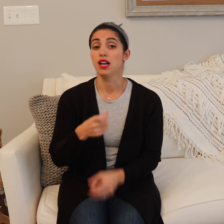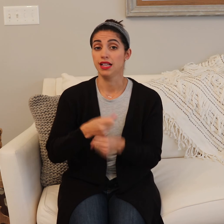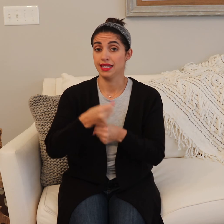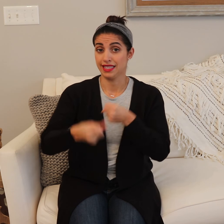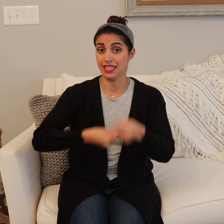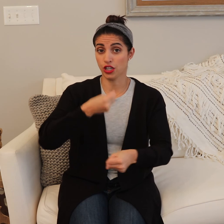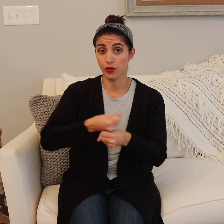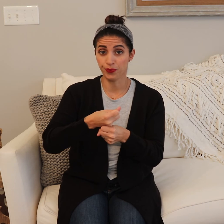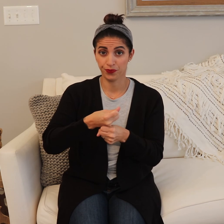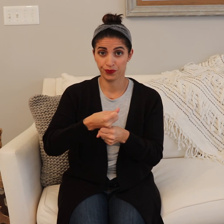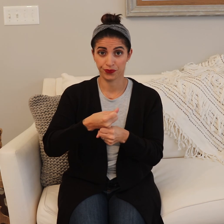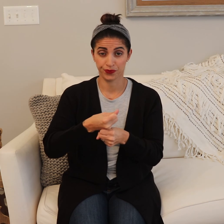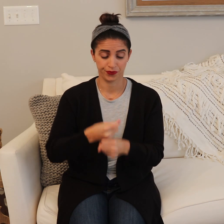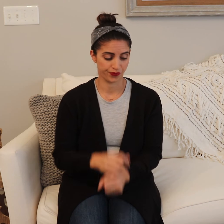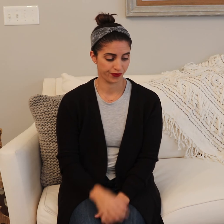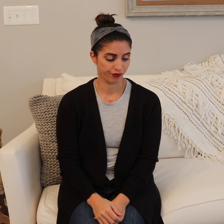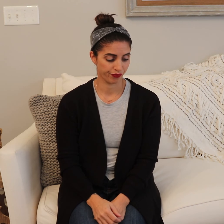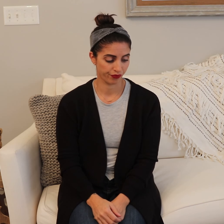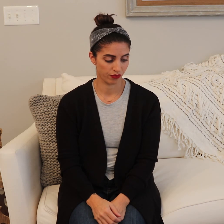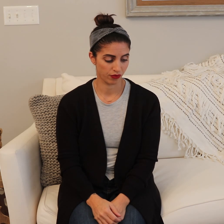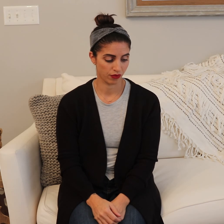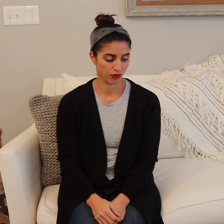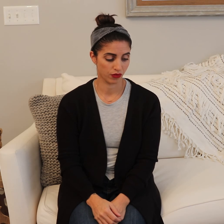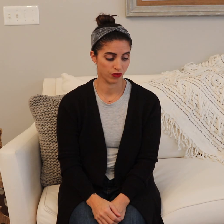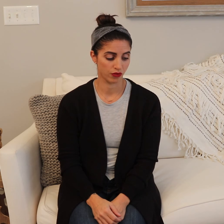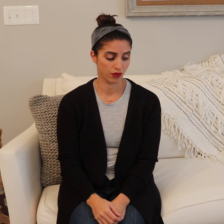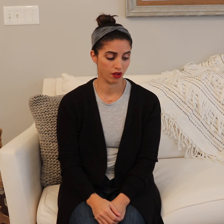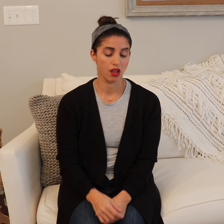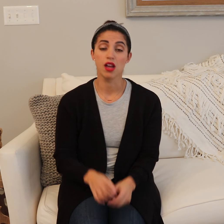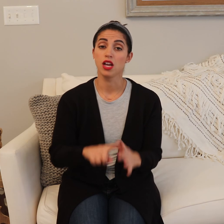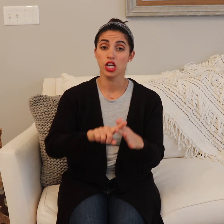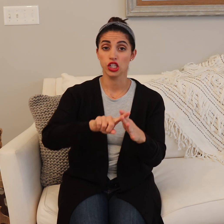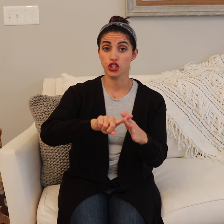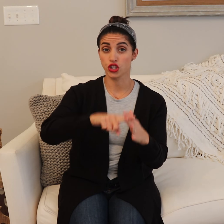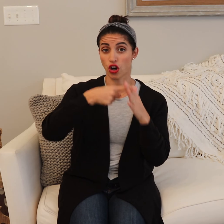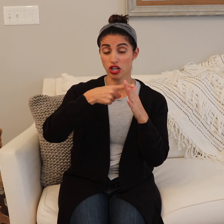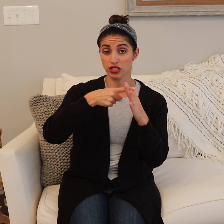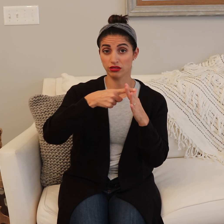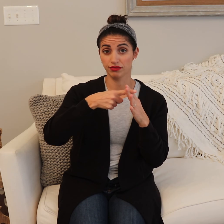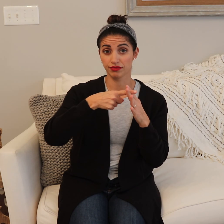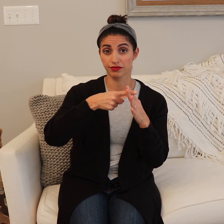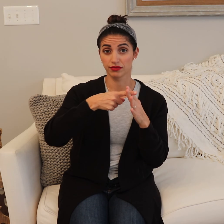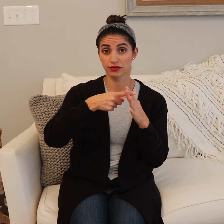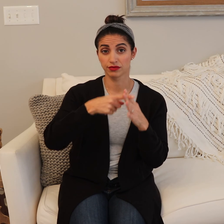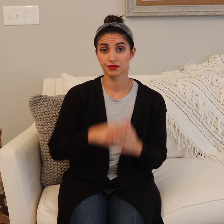year start